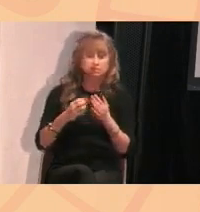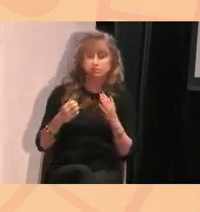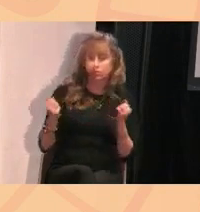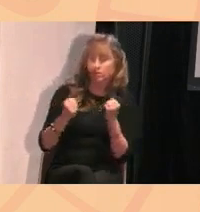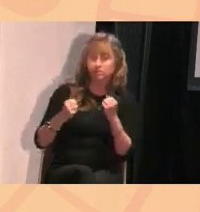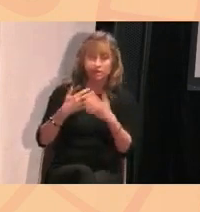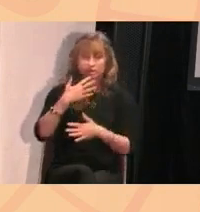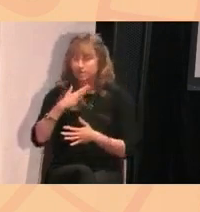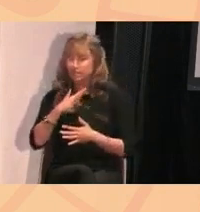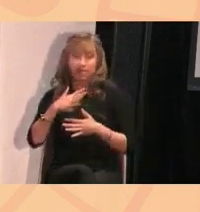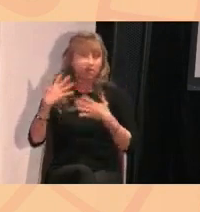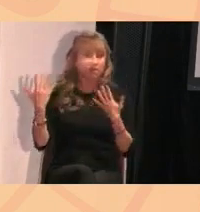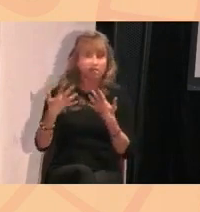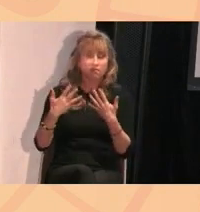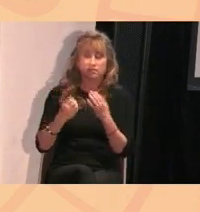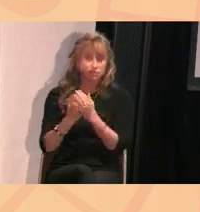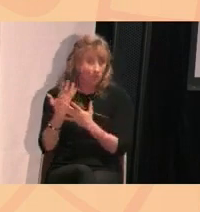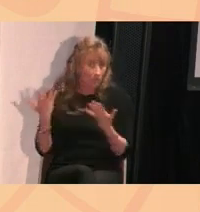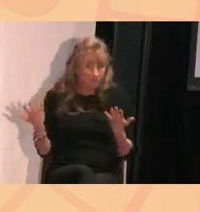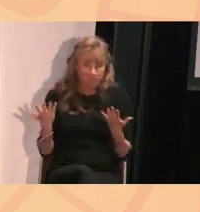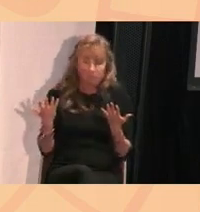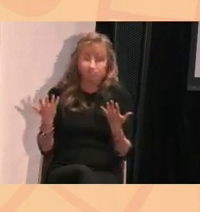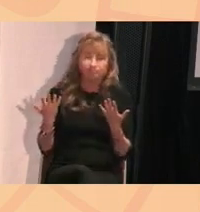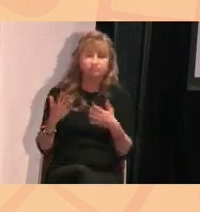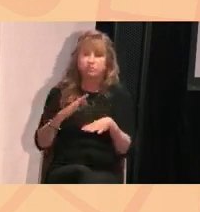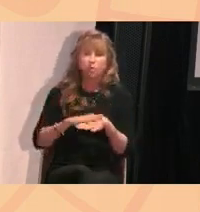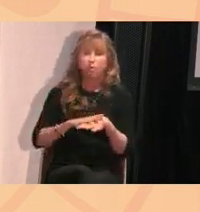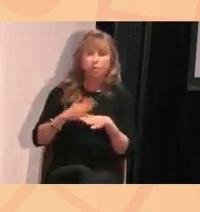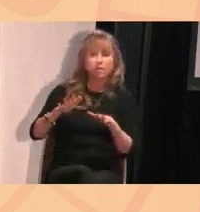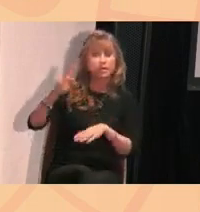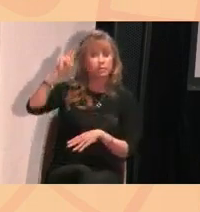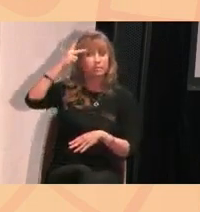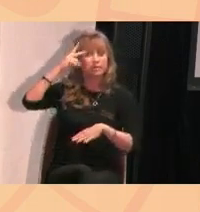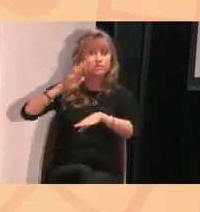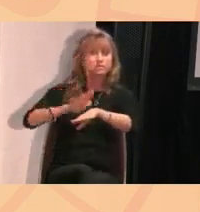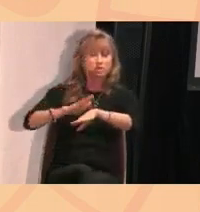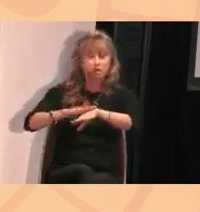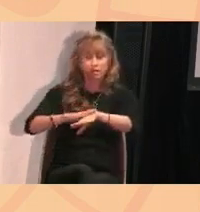It might be the time that an individual lived there. Might be a season.